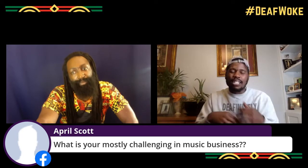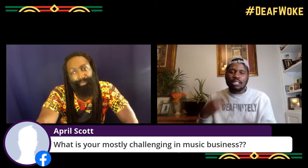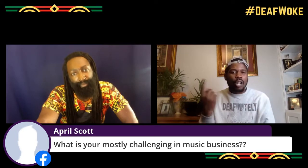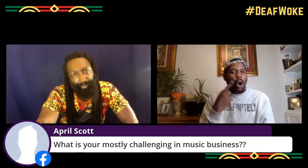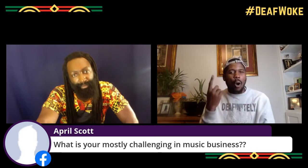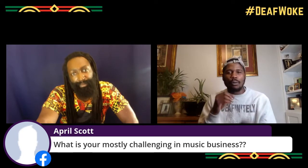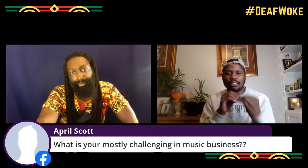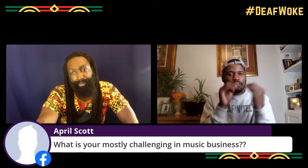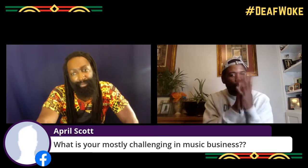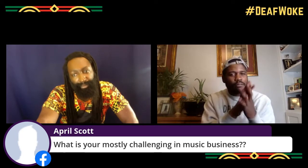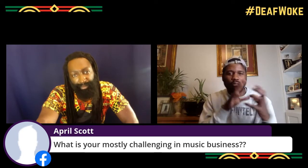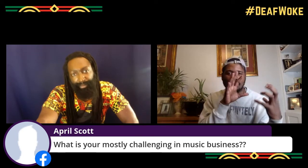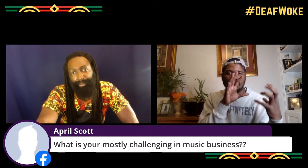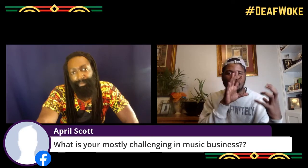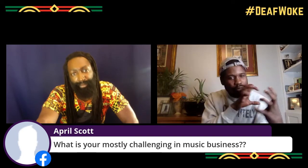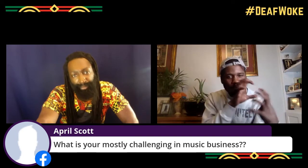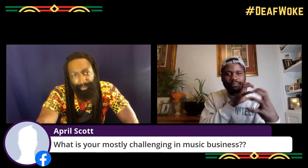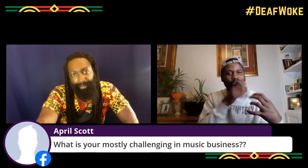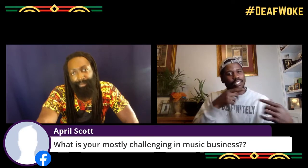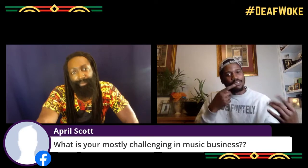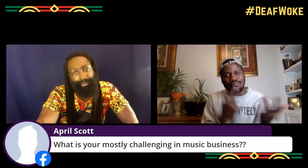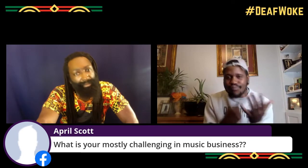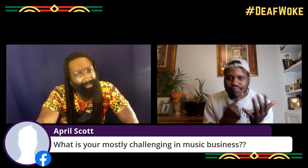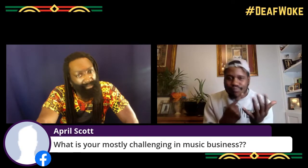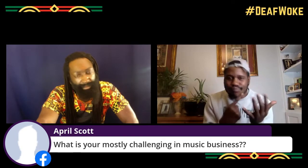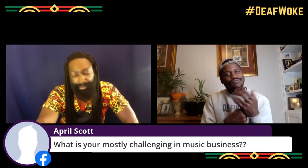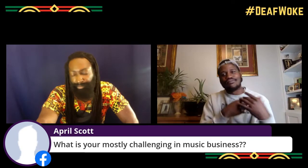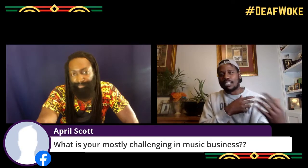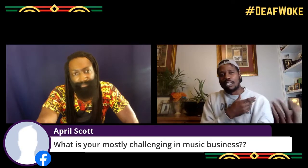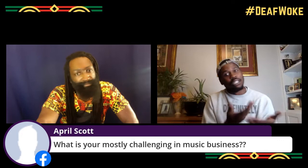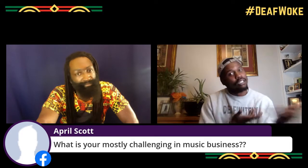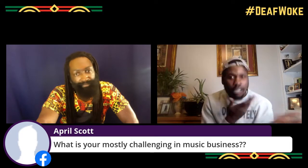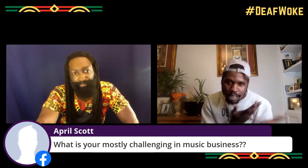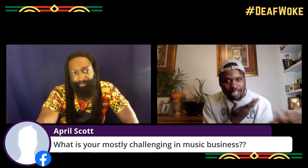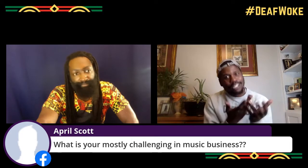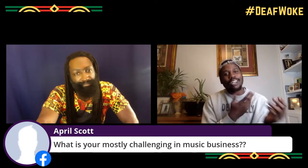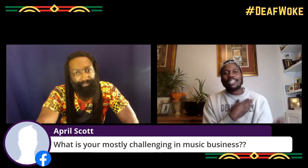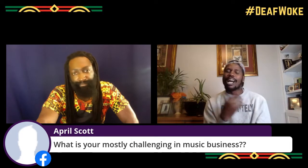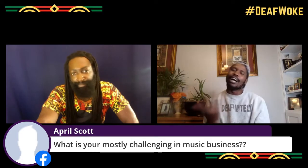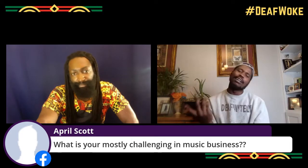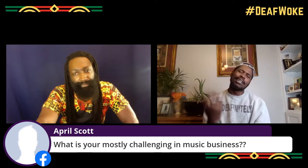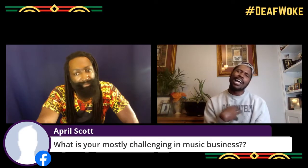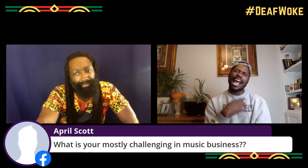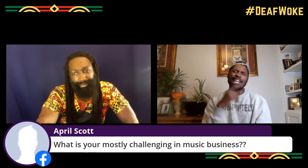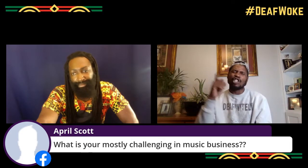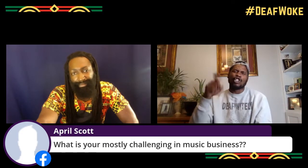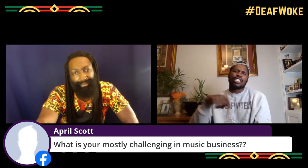Trying to improve accessibility. That's always butting heads, arguing. It's forever.